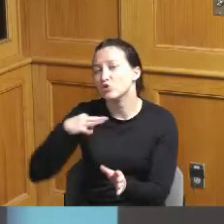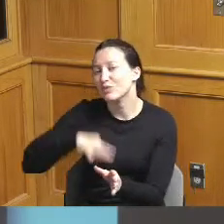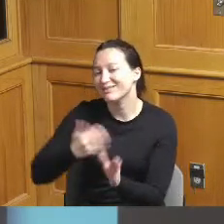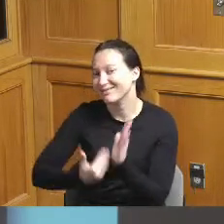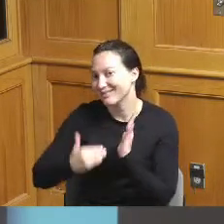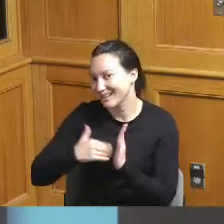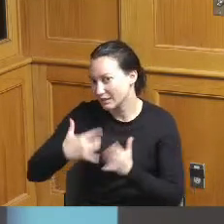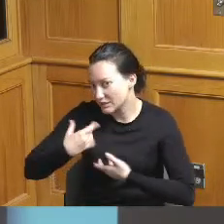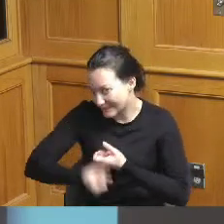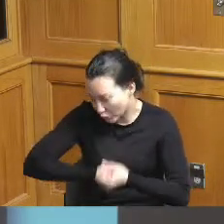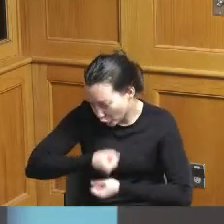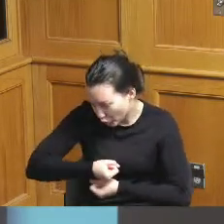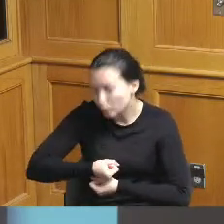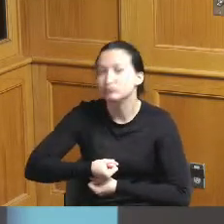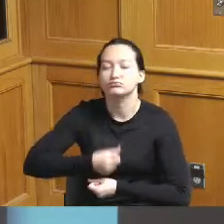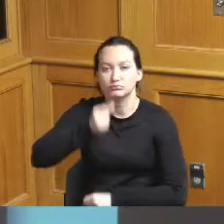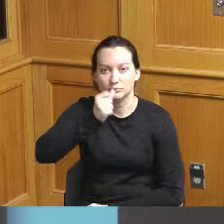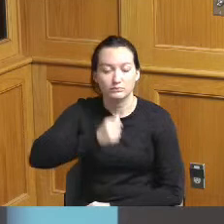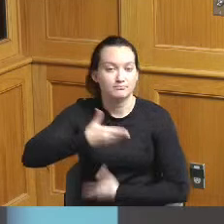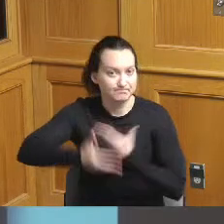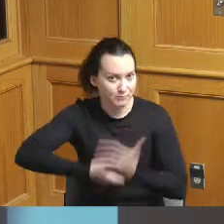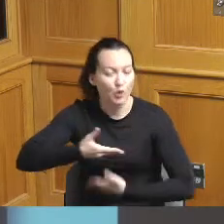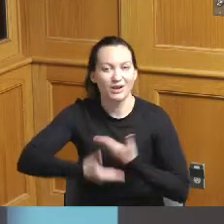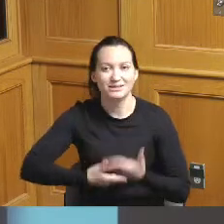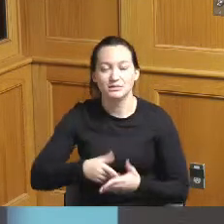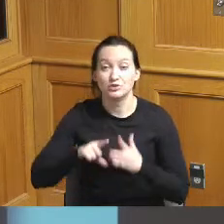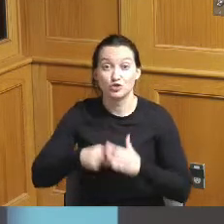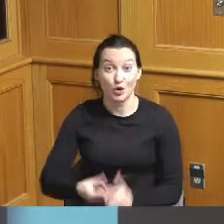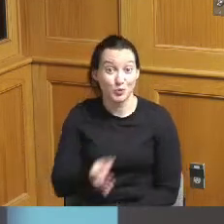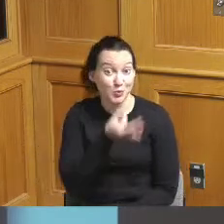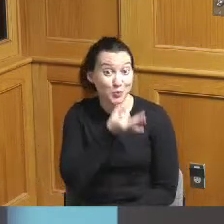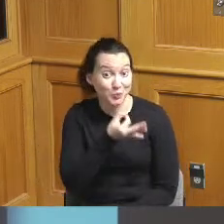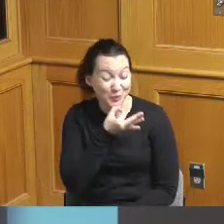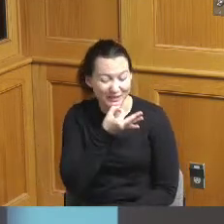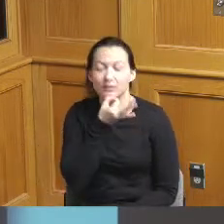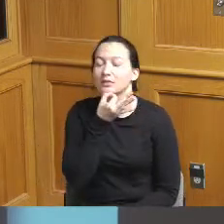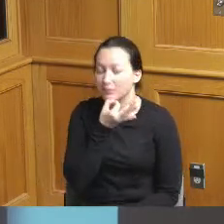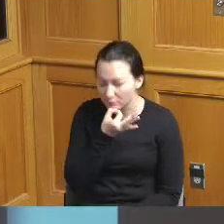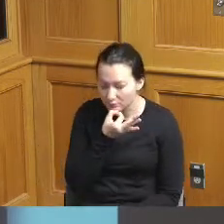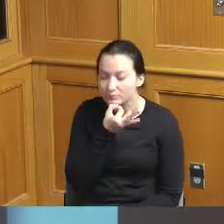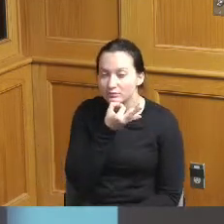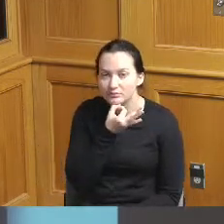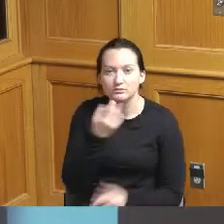this year going through that process about to kick that process off soon we've we've been successful